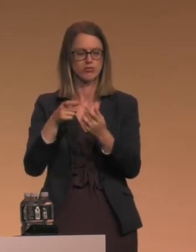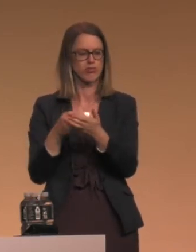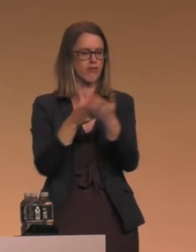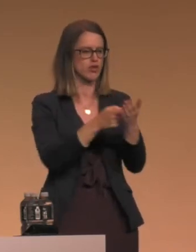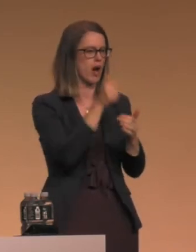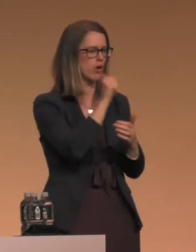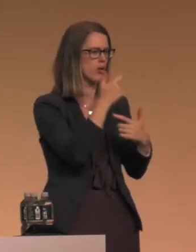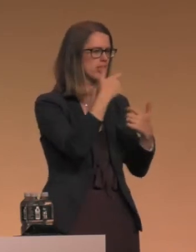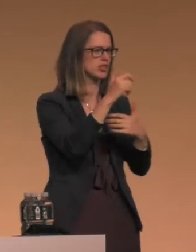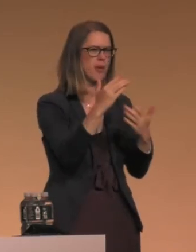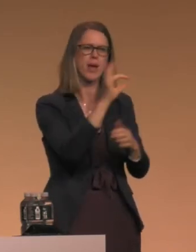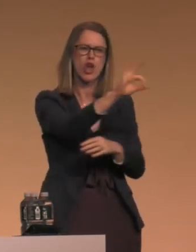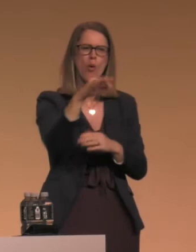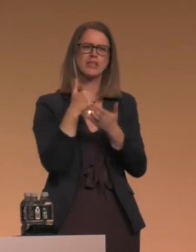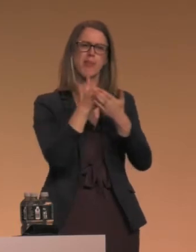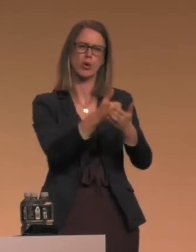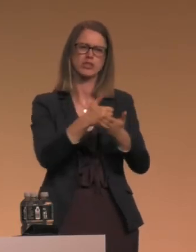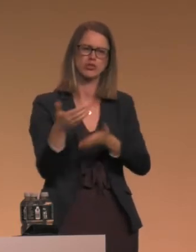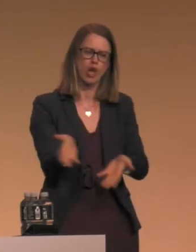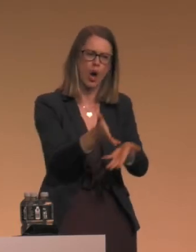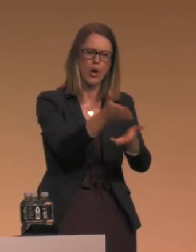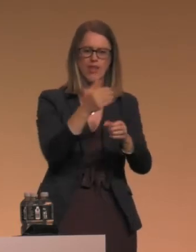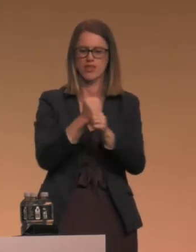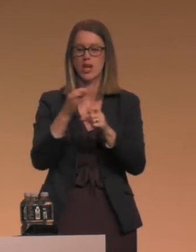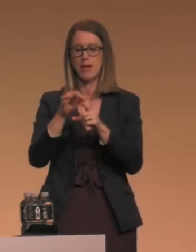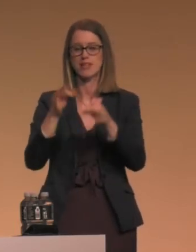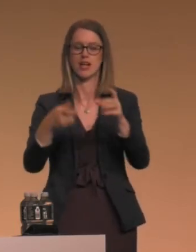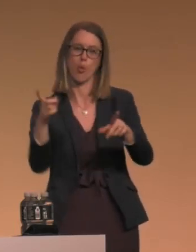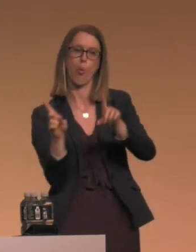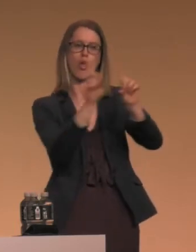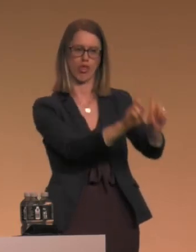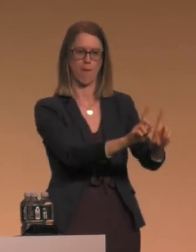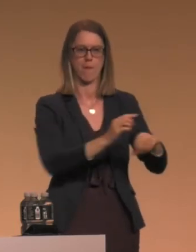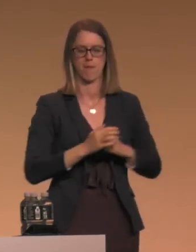but has no one to support them to go. The GP goes with them.